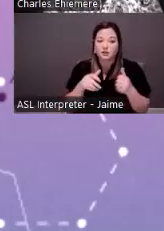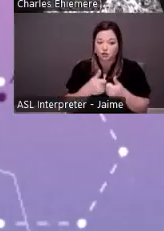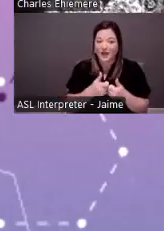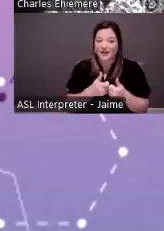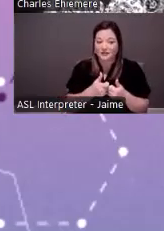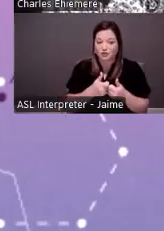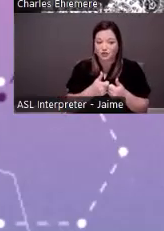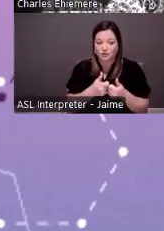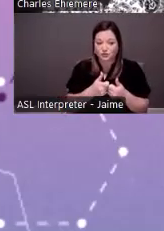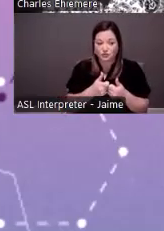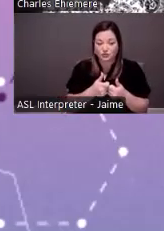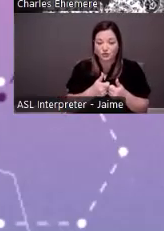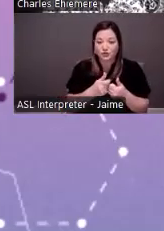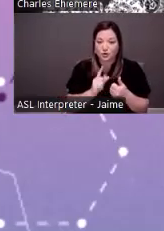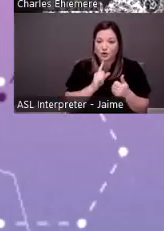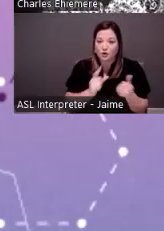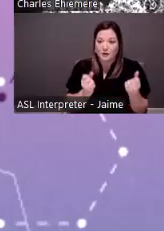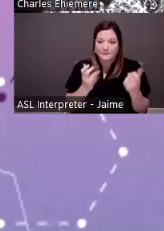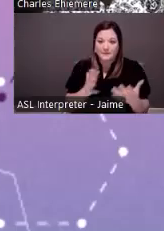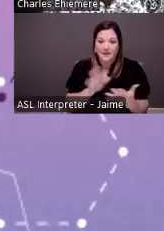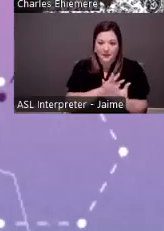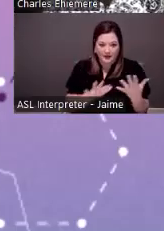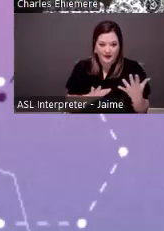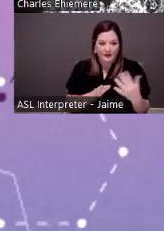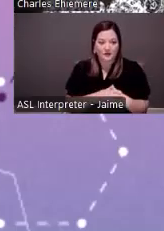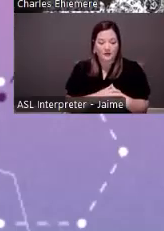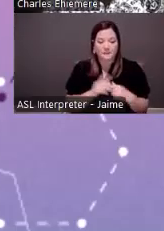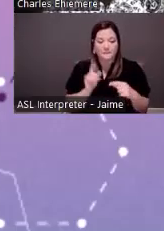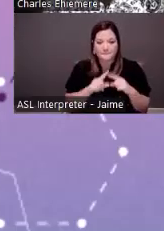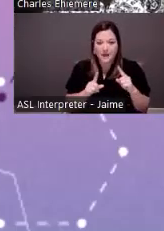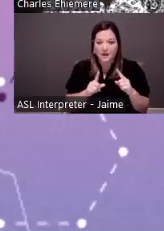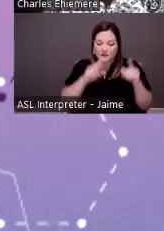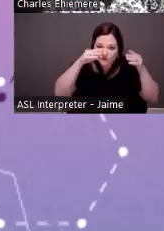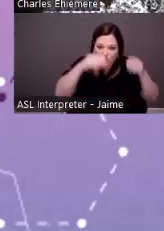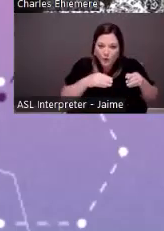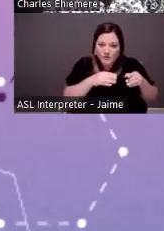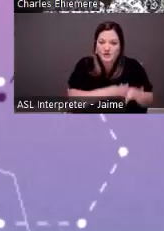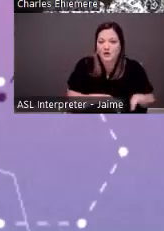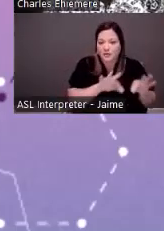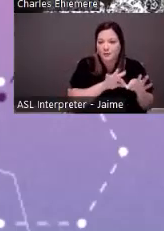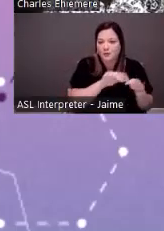but we will focus on the key challenges that